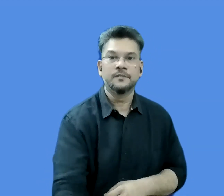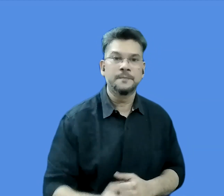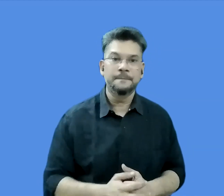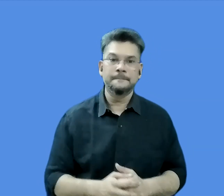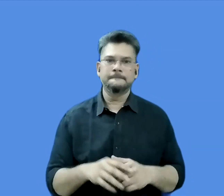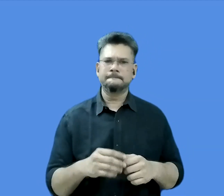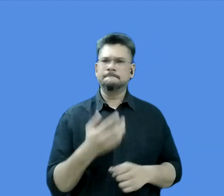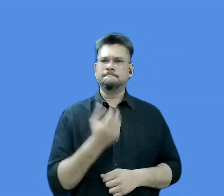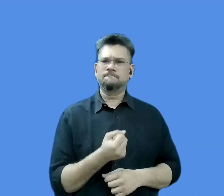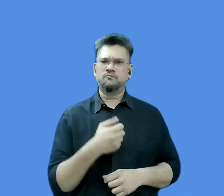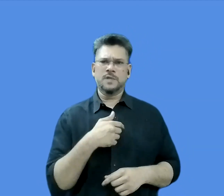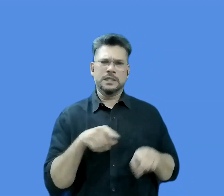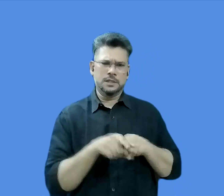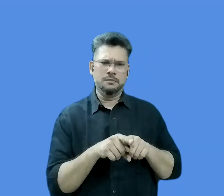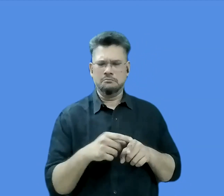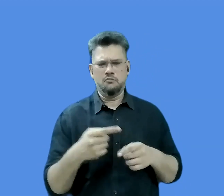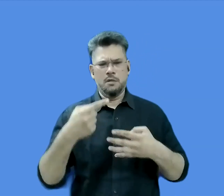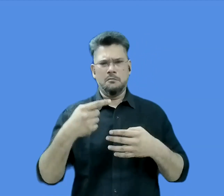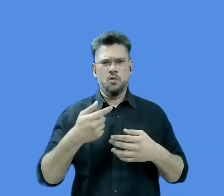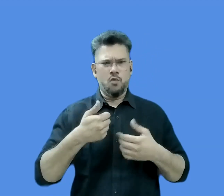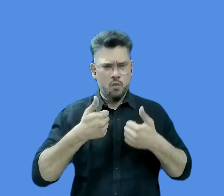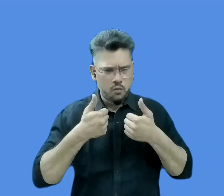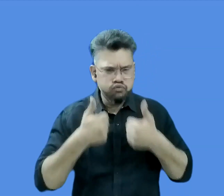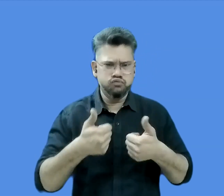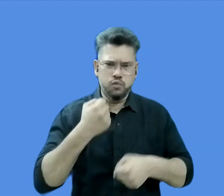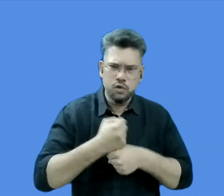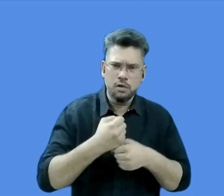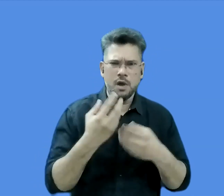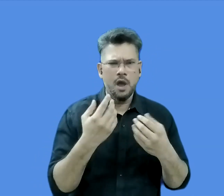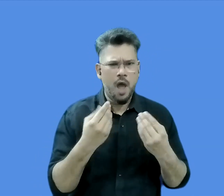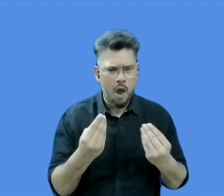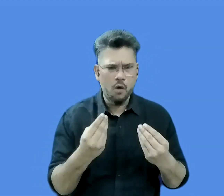collect them, and I think even we know so